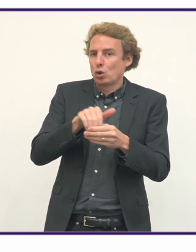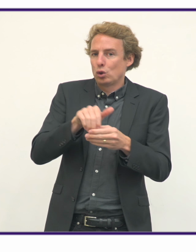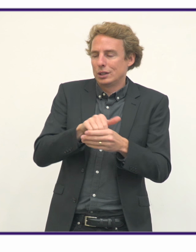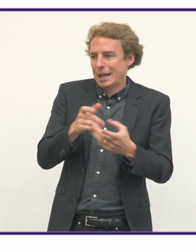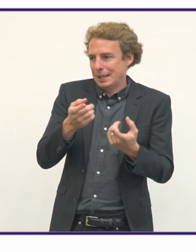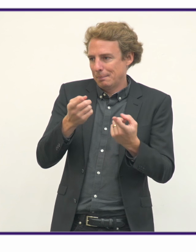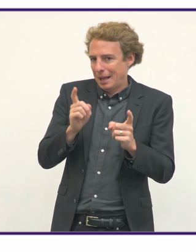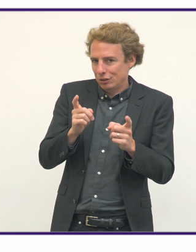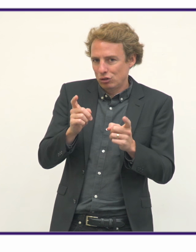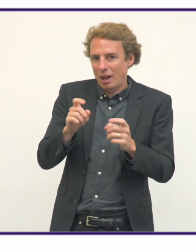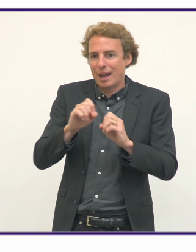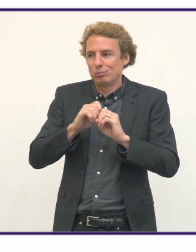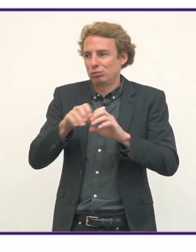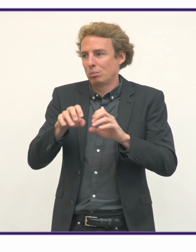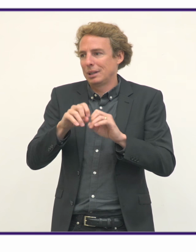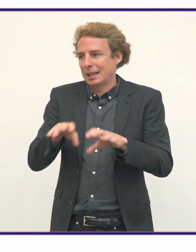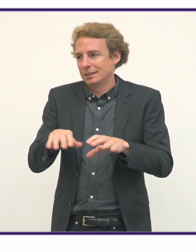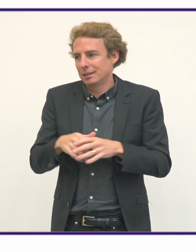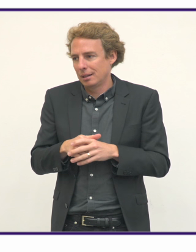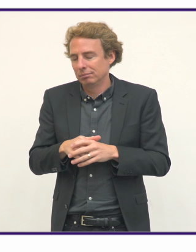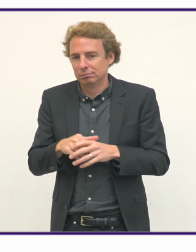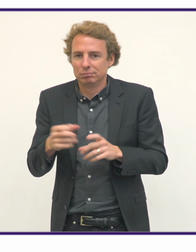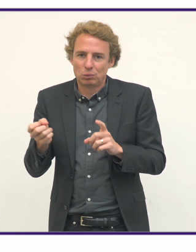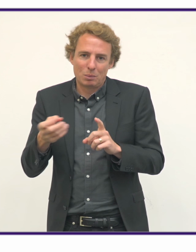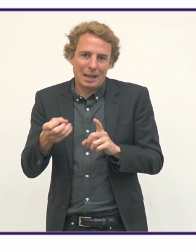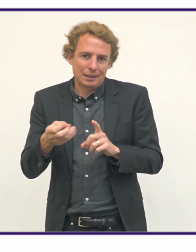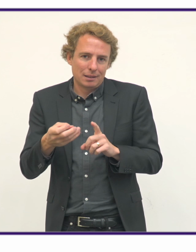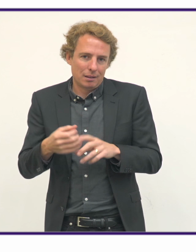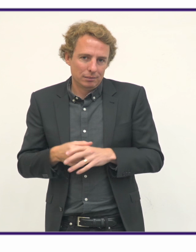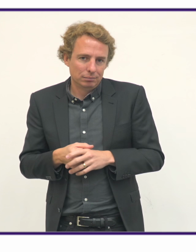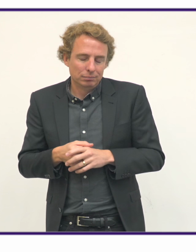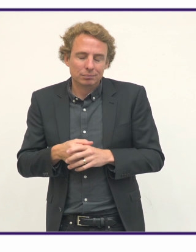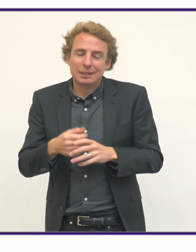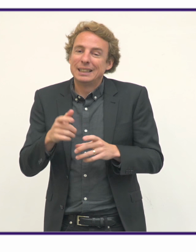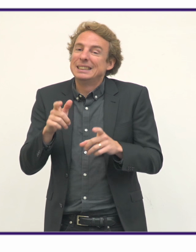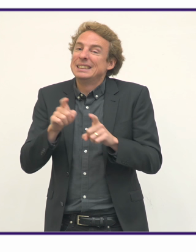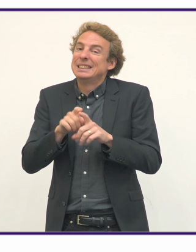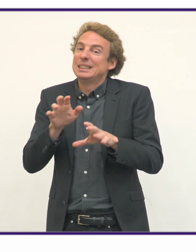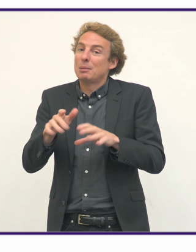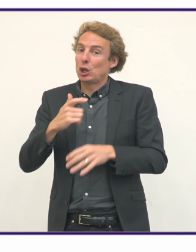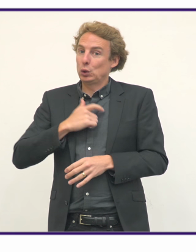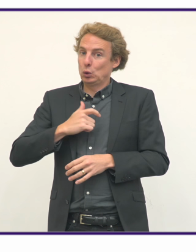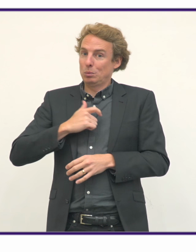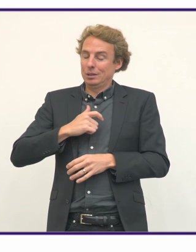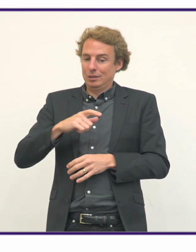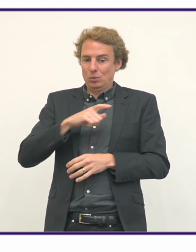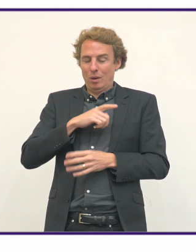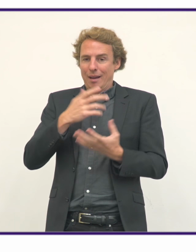and a propagator, which is quite different. That's because much like us humans, spans have baggage.